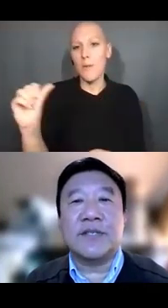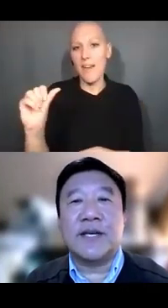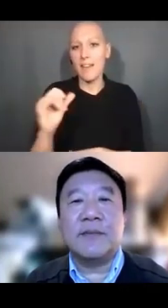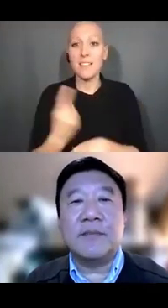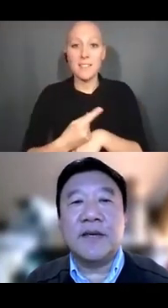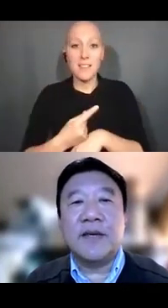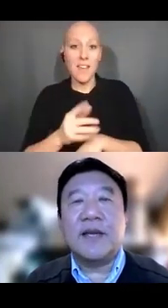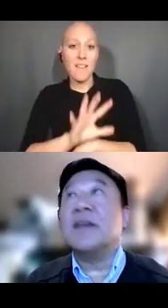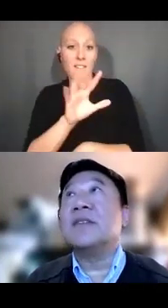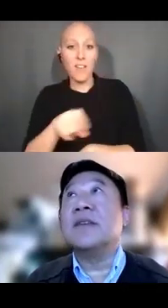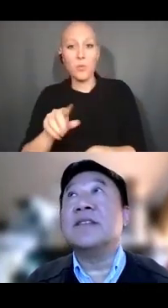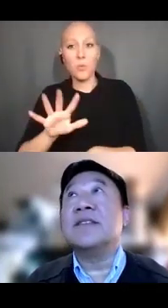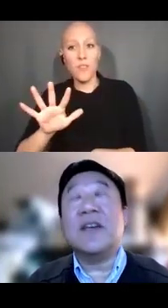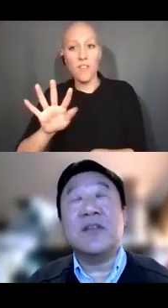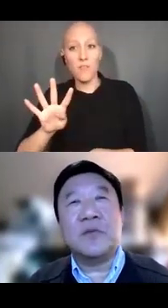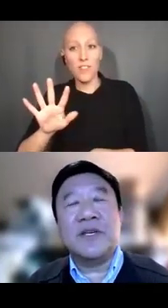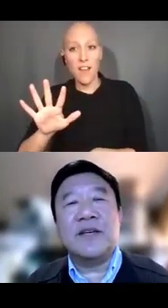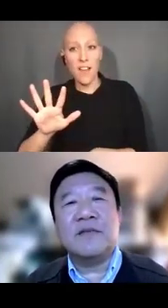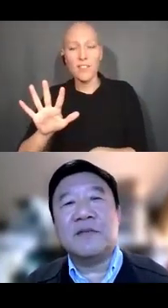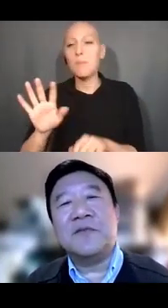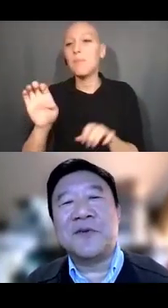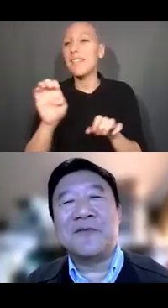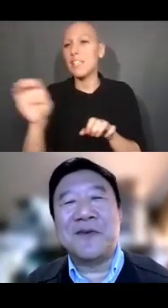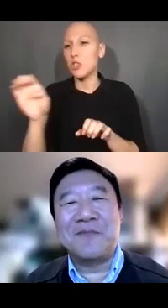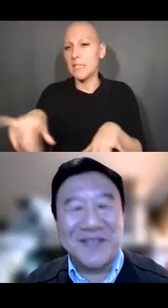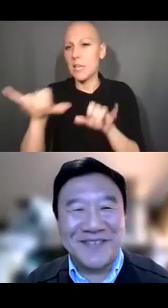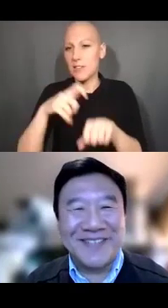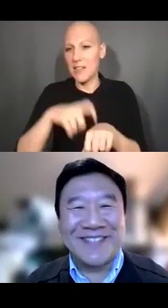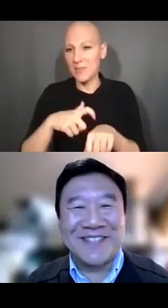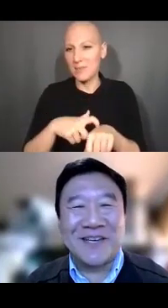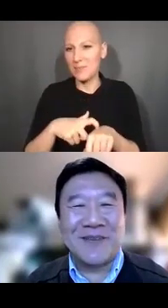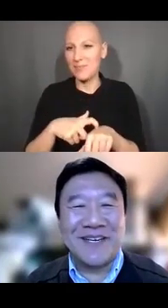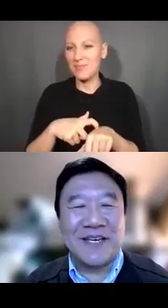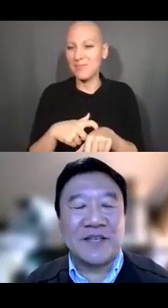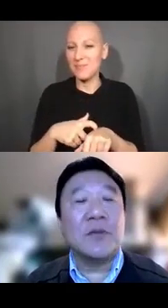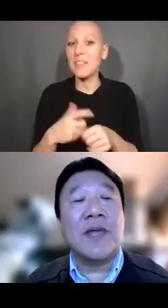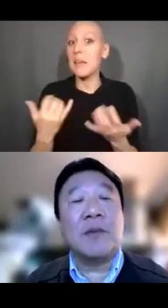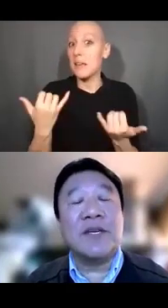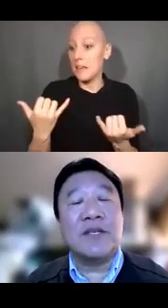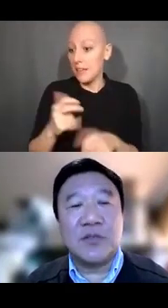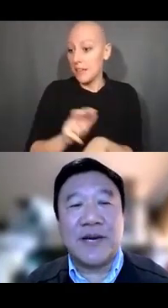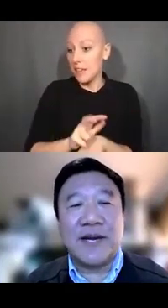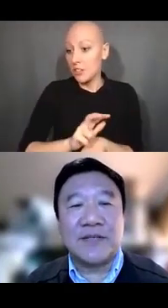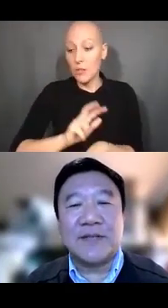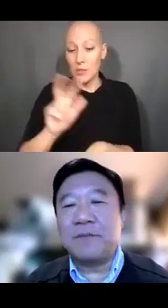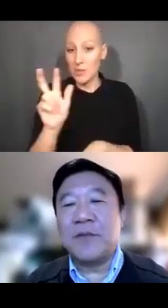Time, as it is now 3, 3:45pm Eastern Time right now, so that will be in 2 hours.